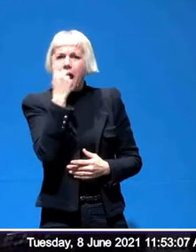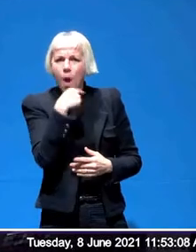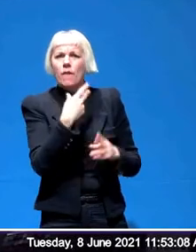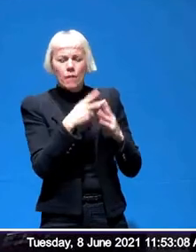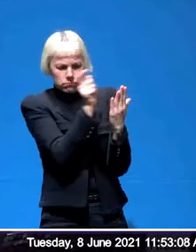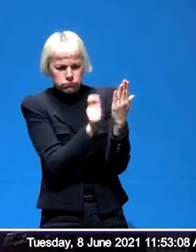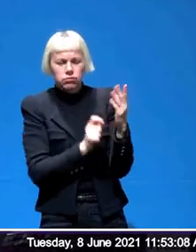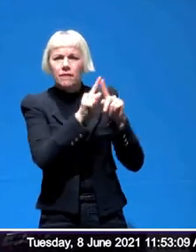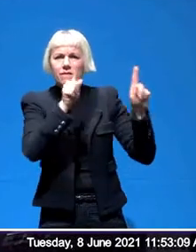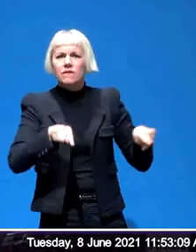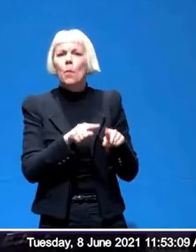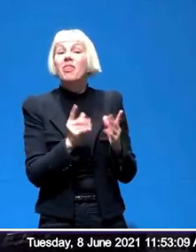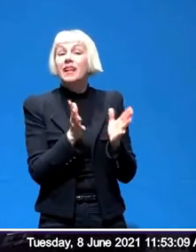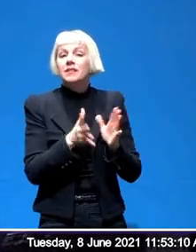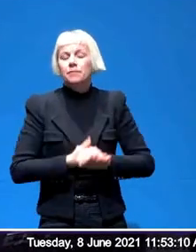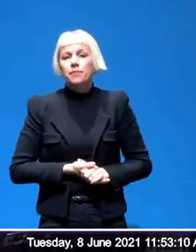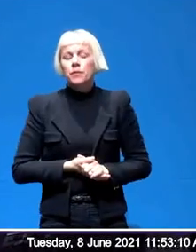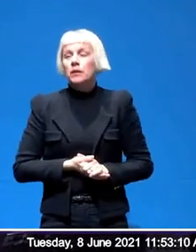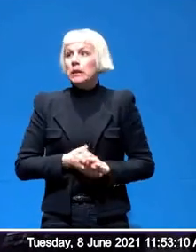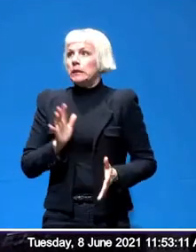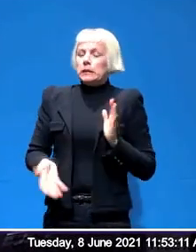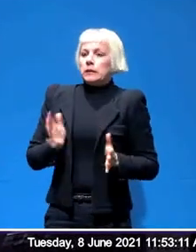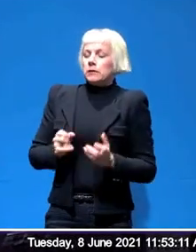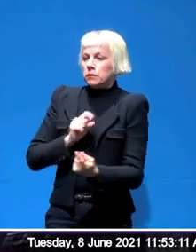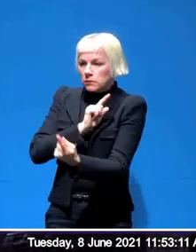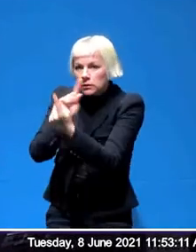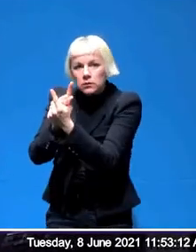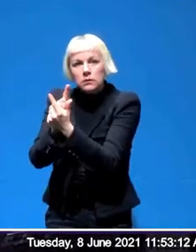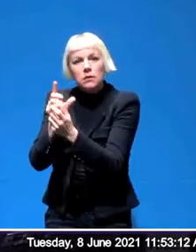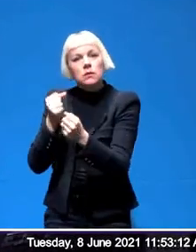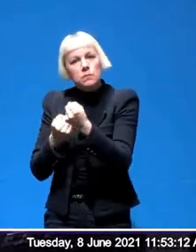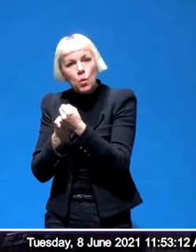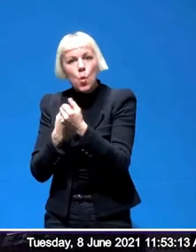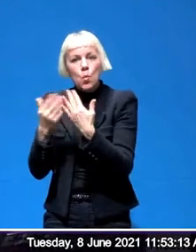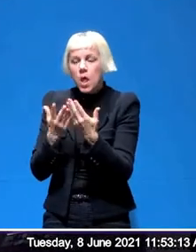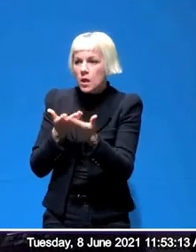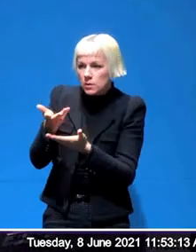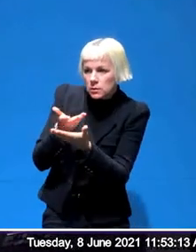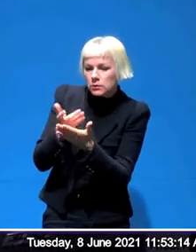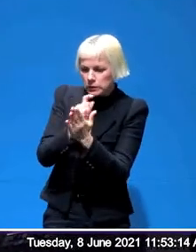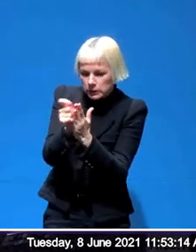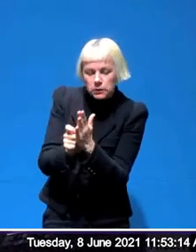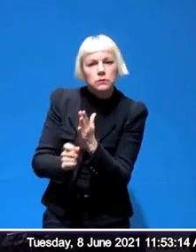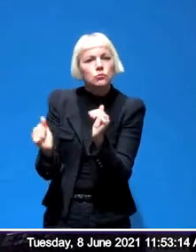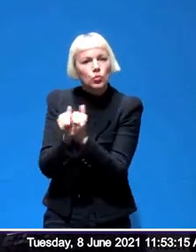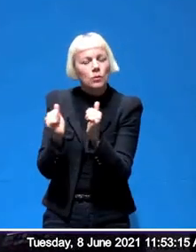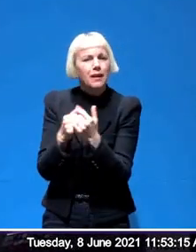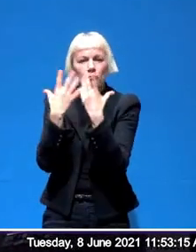I met with the support coordinator and completed the documentation. I can't remember what date that was.